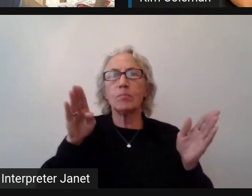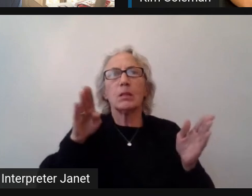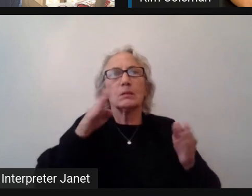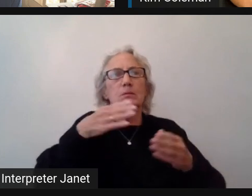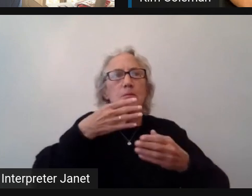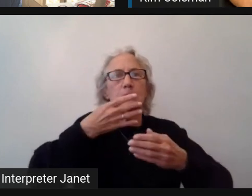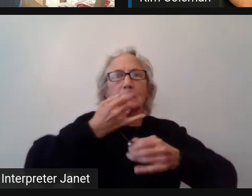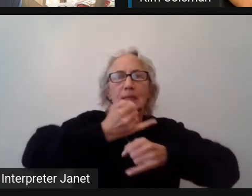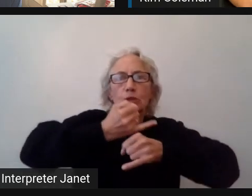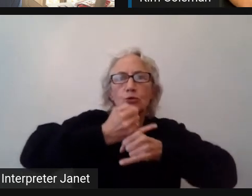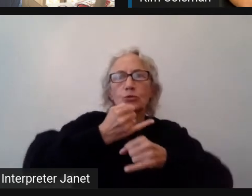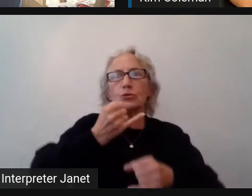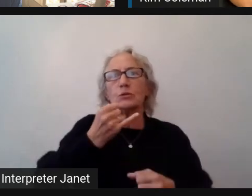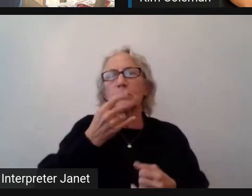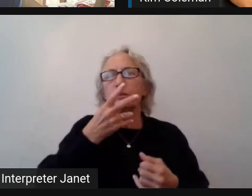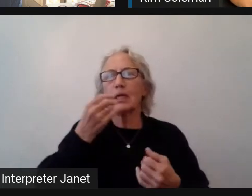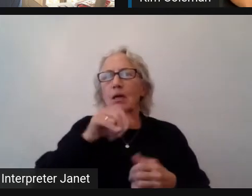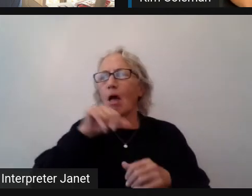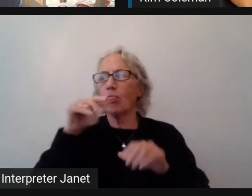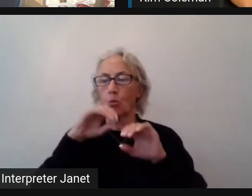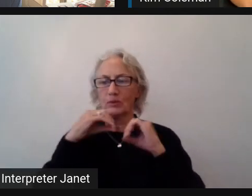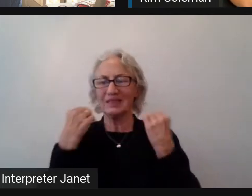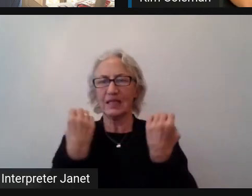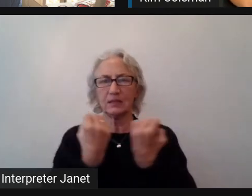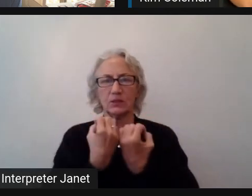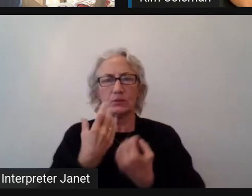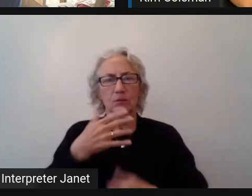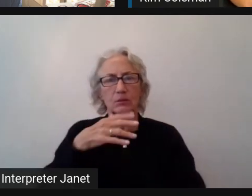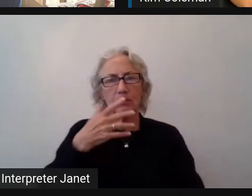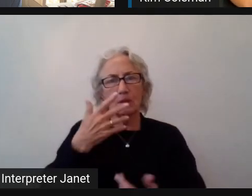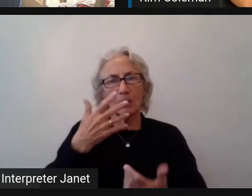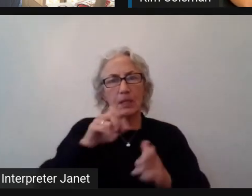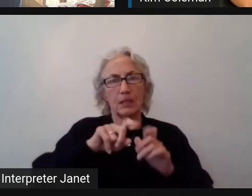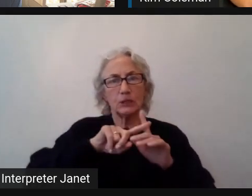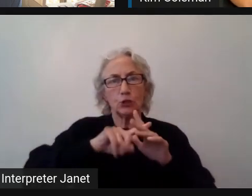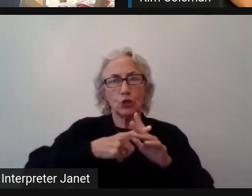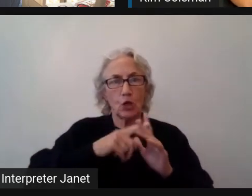or public organizations, they might need it. Then they started looking into that.